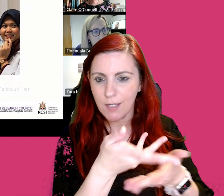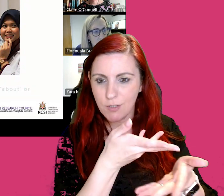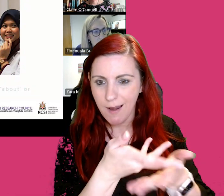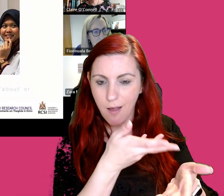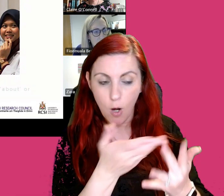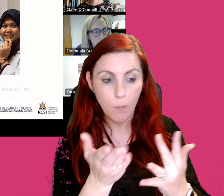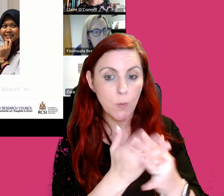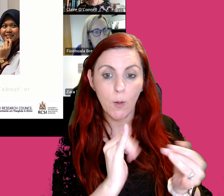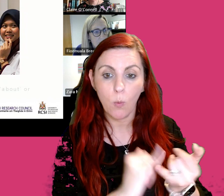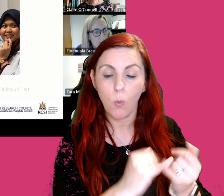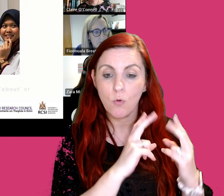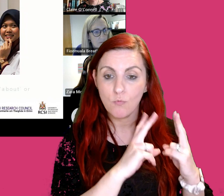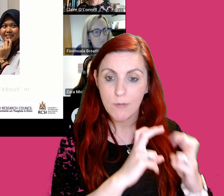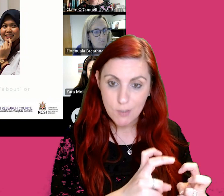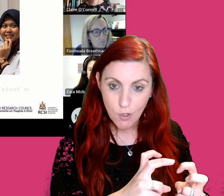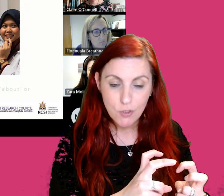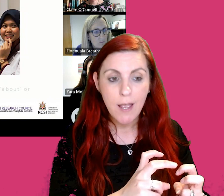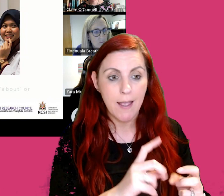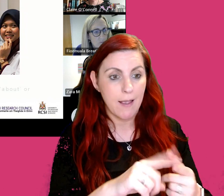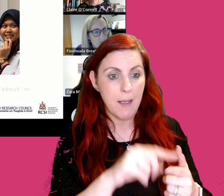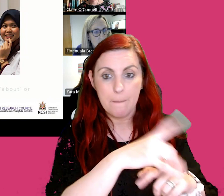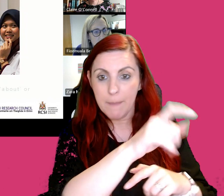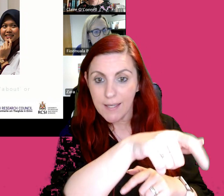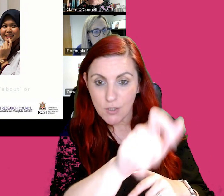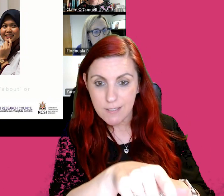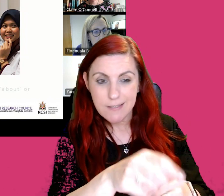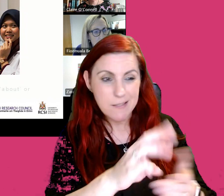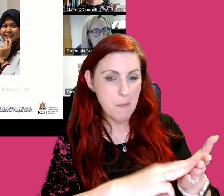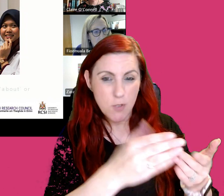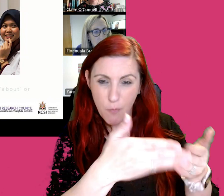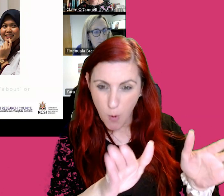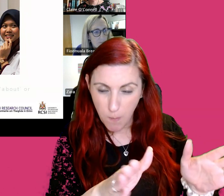and patients or members of the public to look at really important things in research so what are